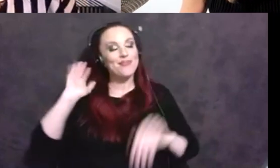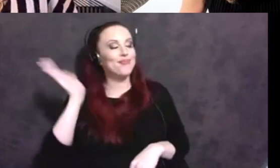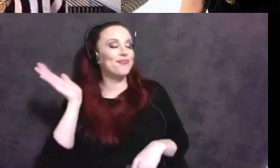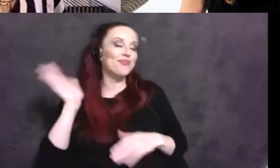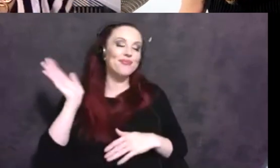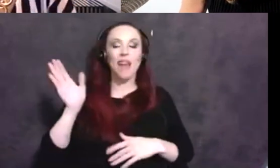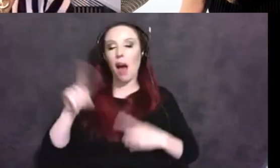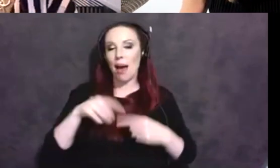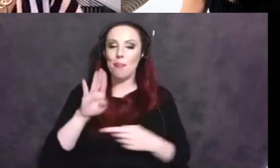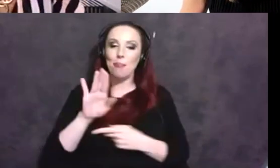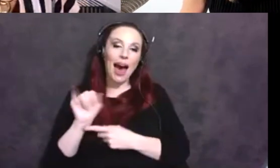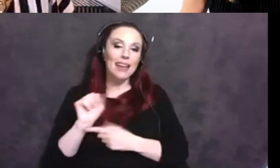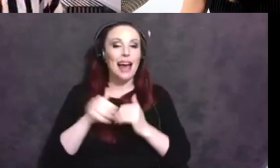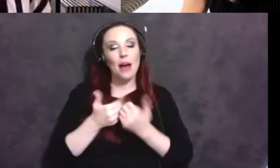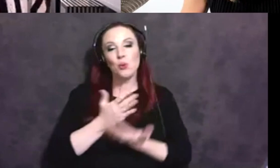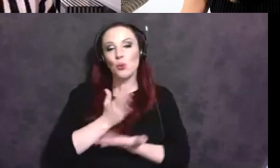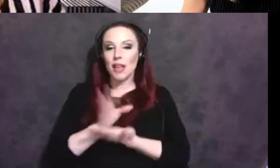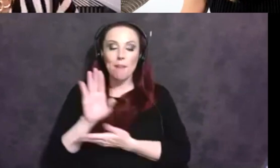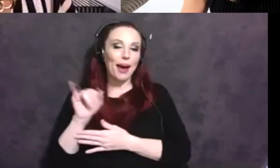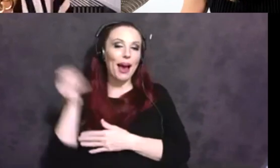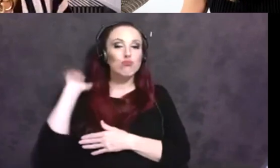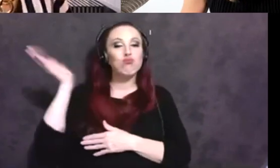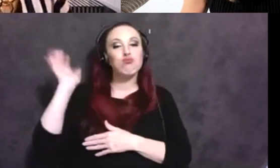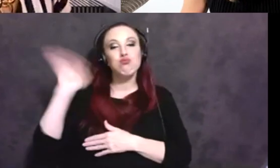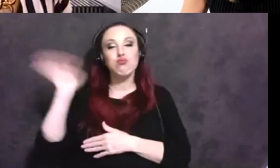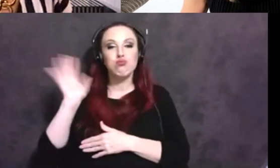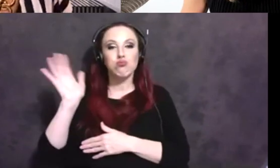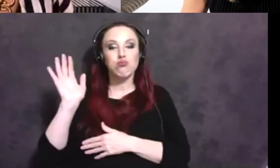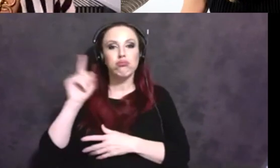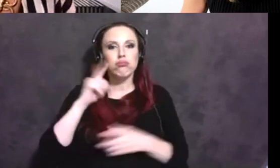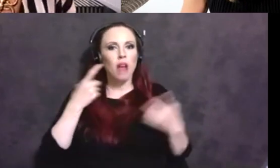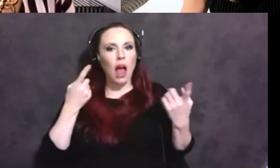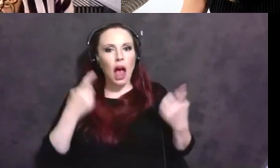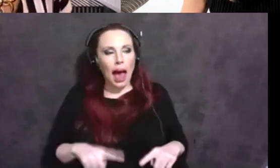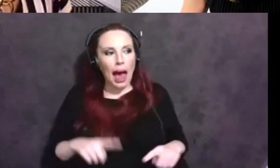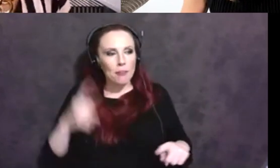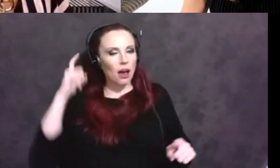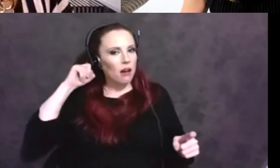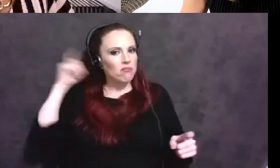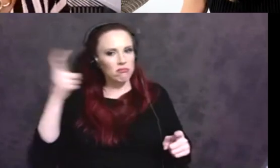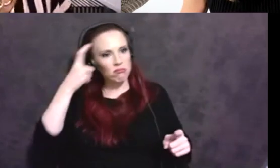for a living, Melinda. I said here is what unconscious bias is and here is what you need